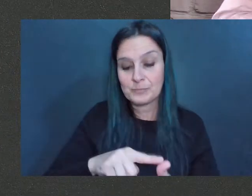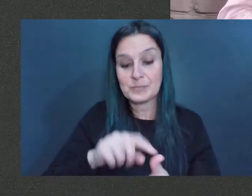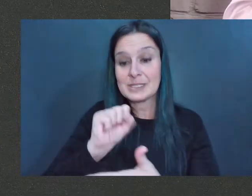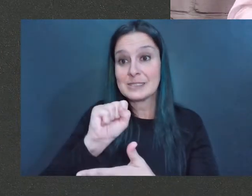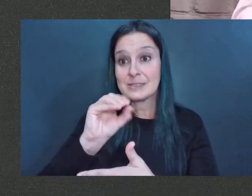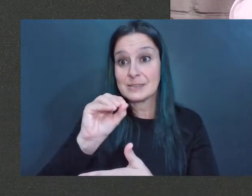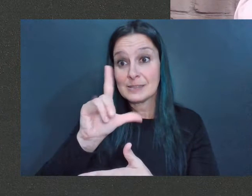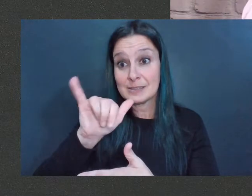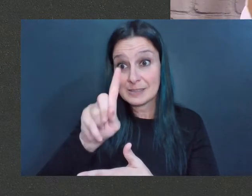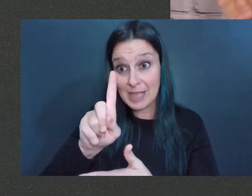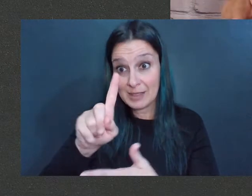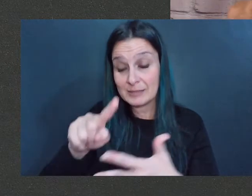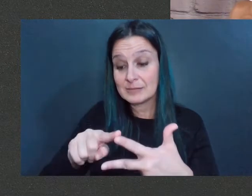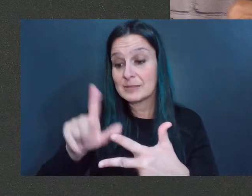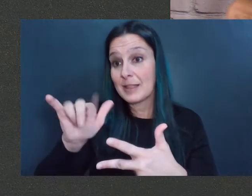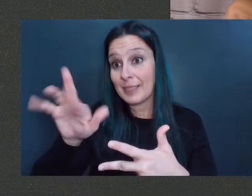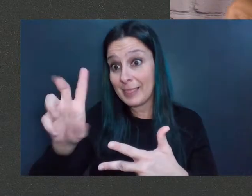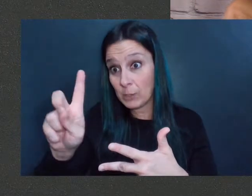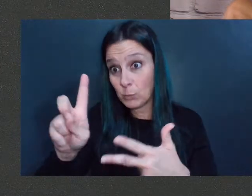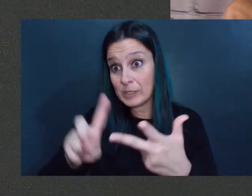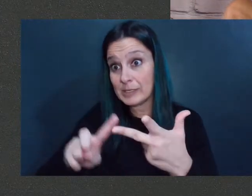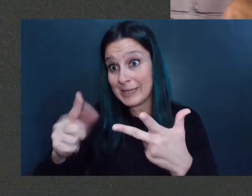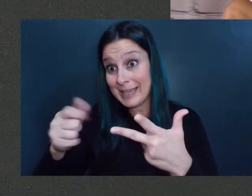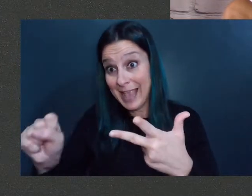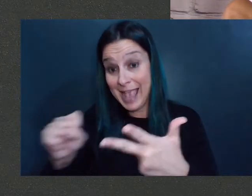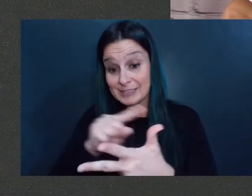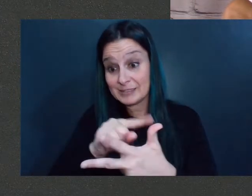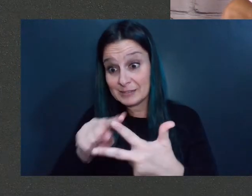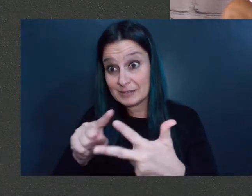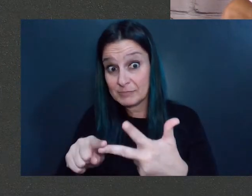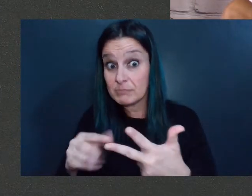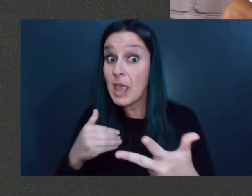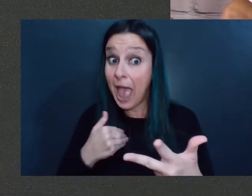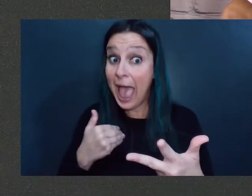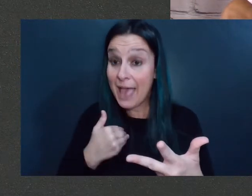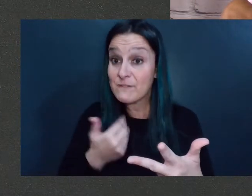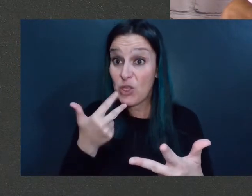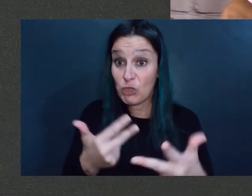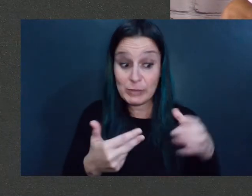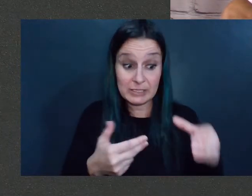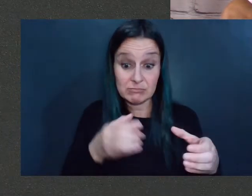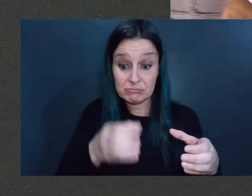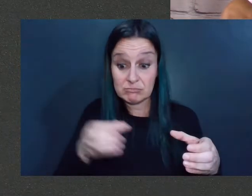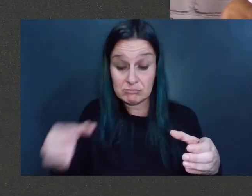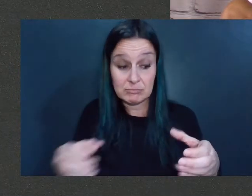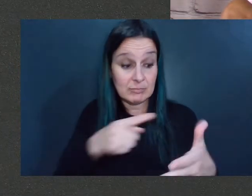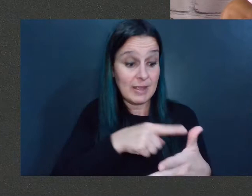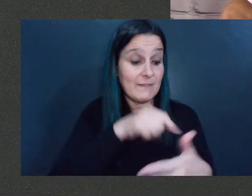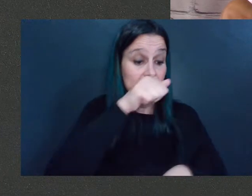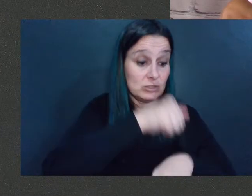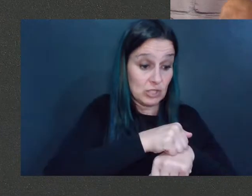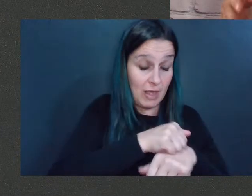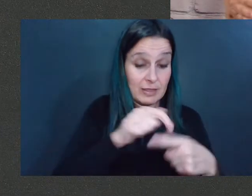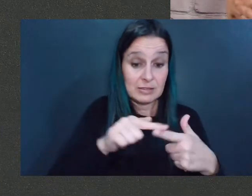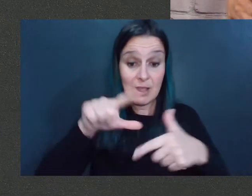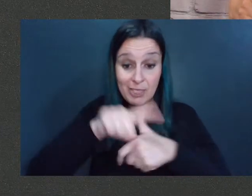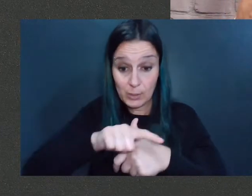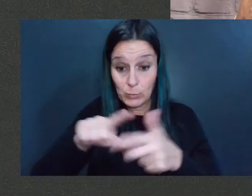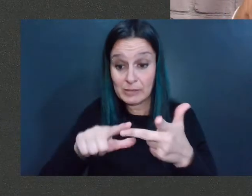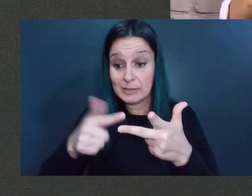I have three states of matter here. I have a solid, a liquid and gas and they're all forms of water.